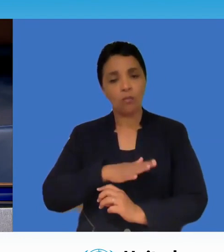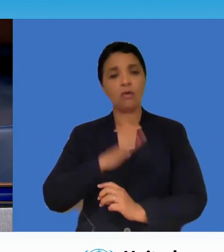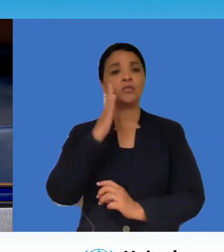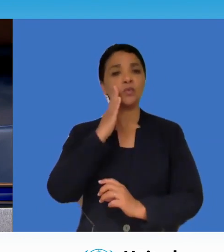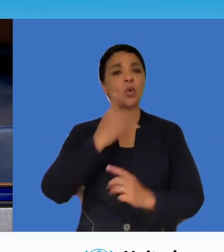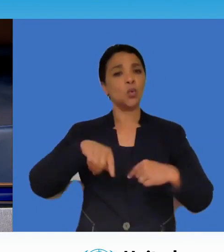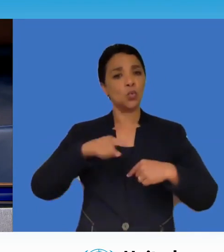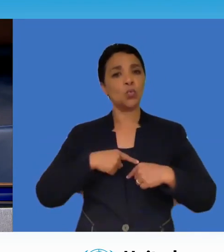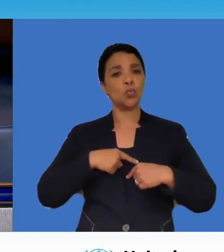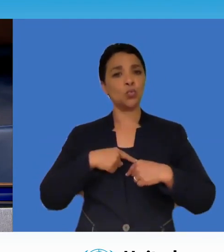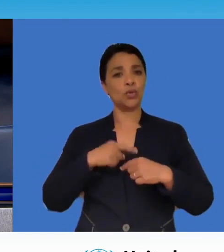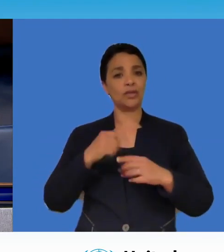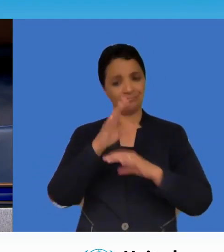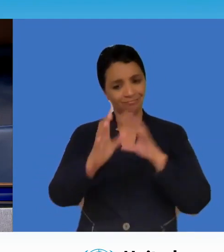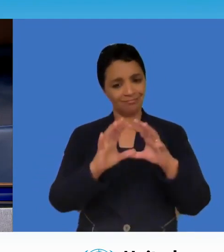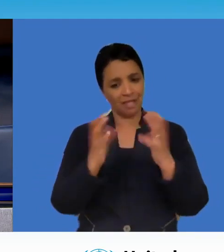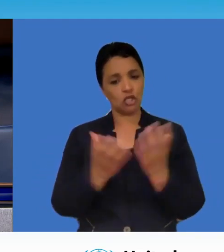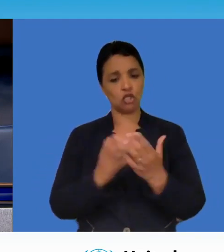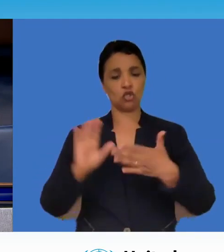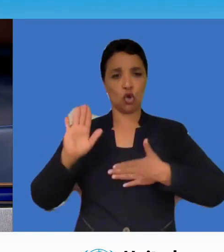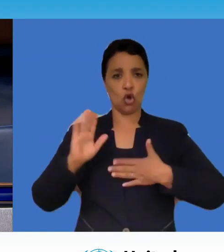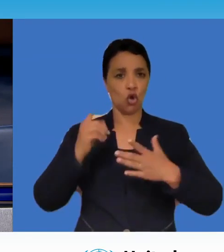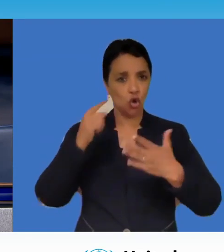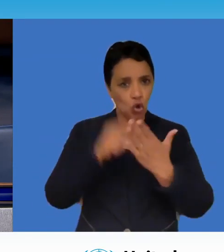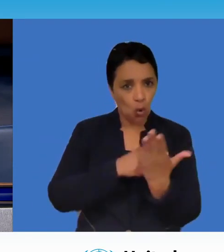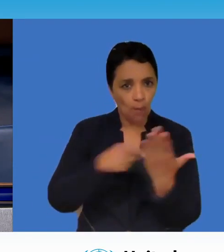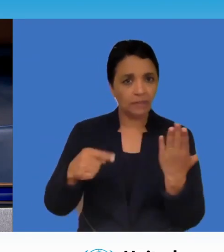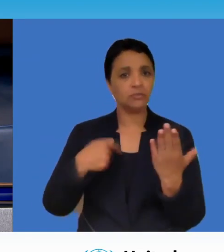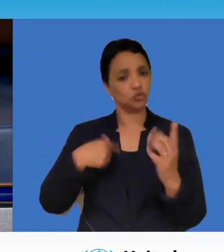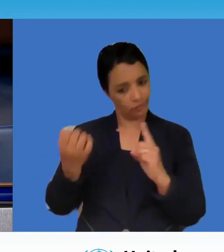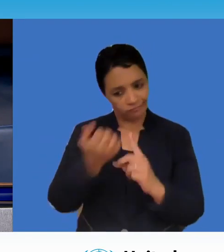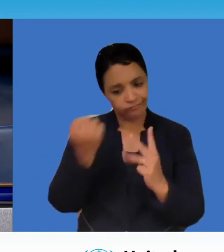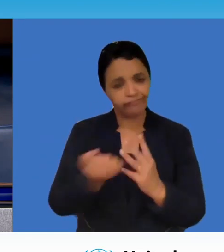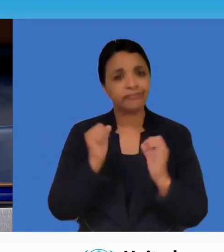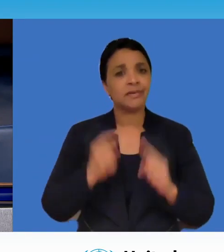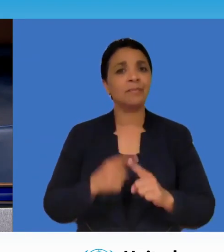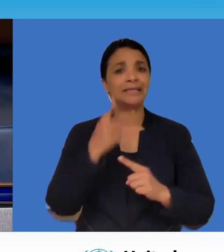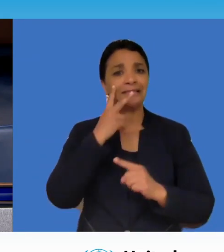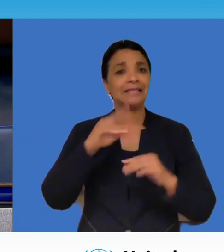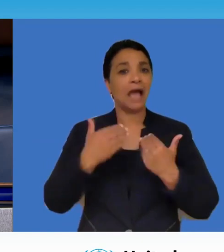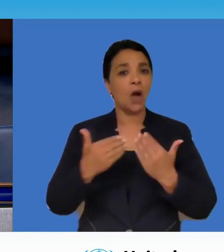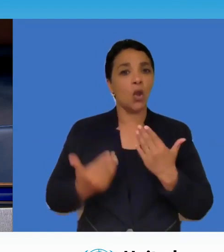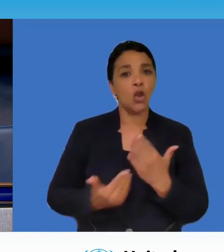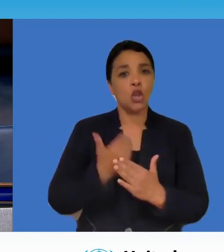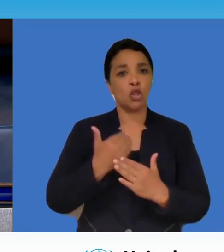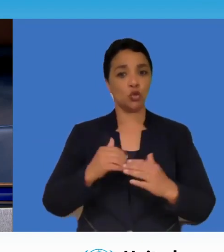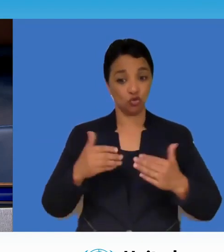commitments and take concrete steps to respond to emerging challenges and opportunities and